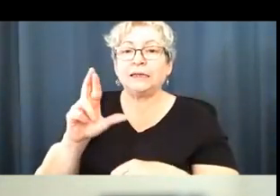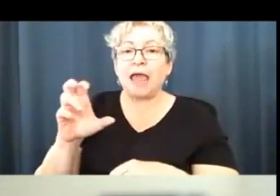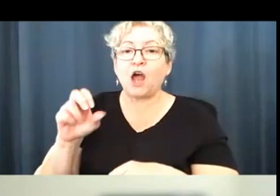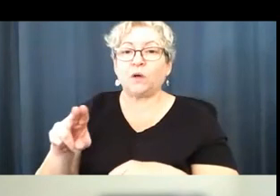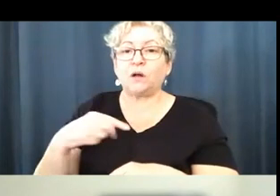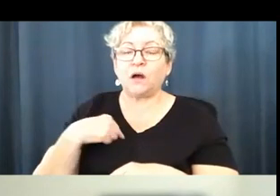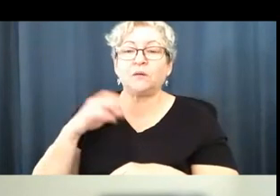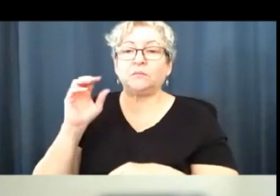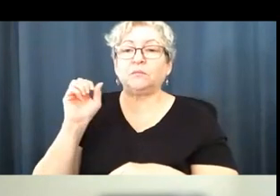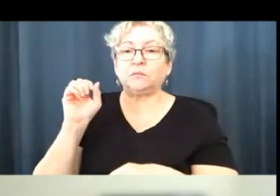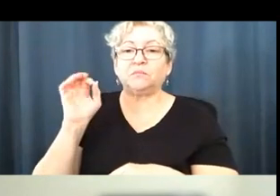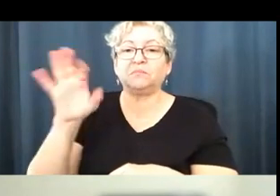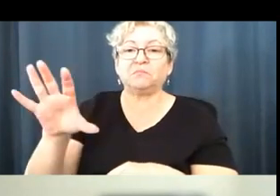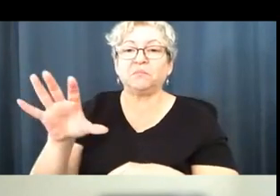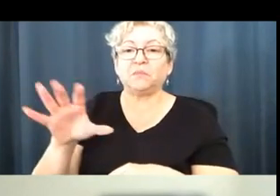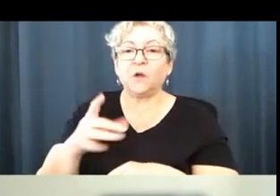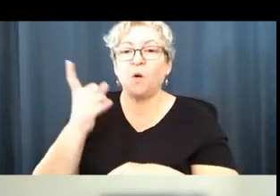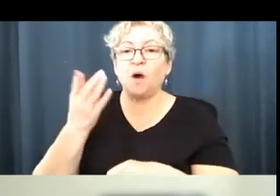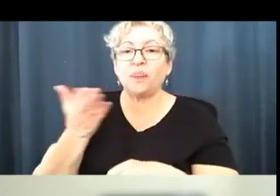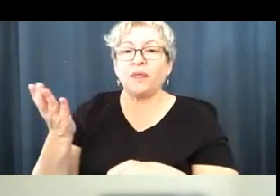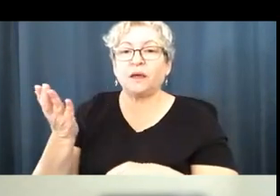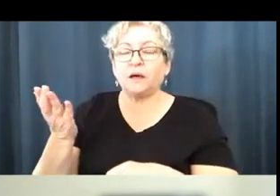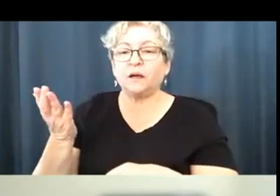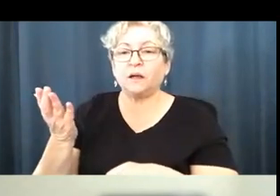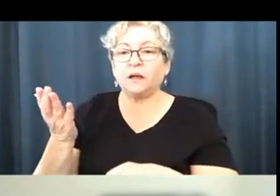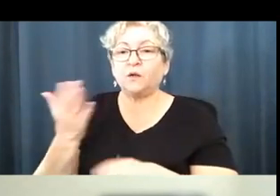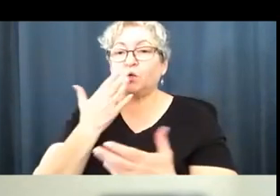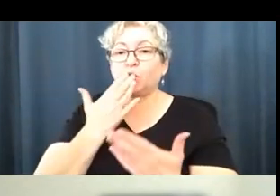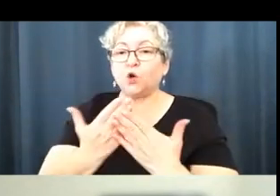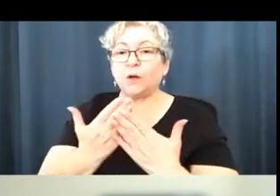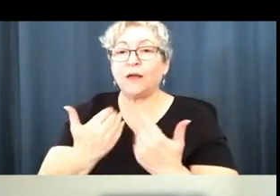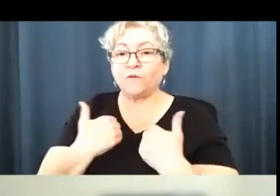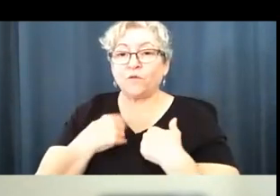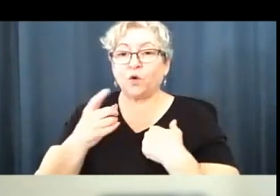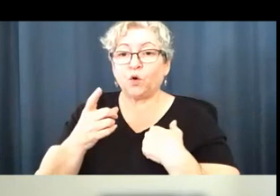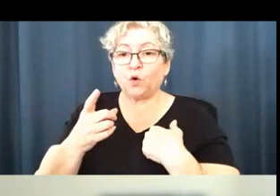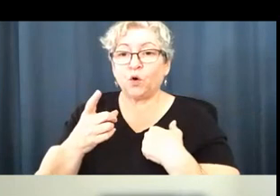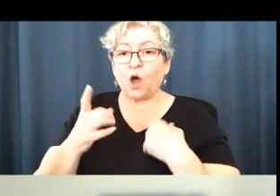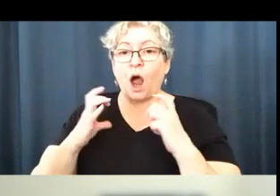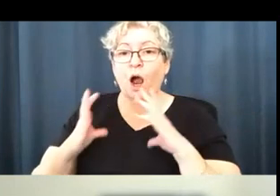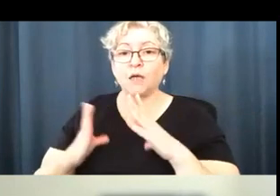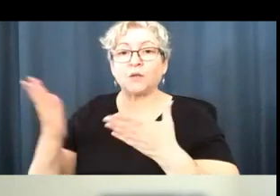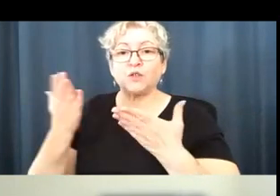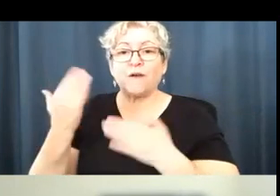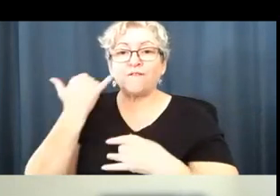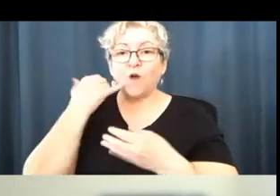and Matthew if you have something else. One of the things is good to have, if you do have a customer service phone number or text